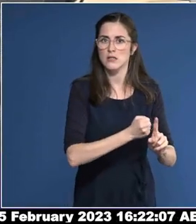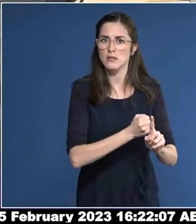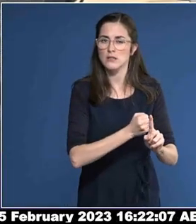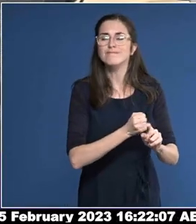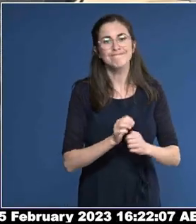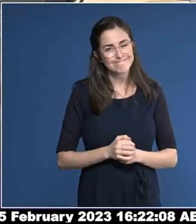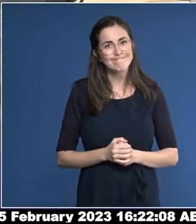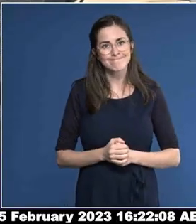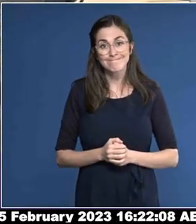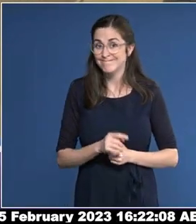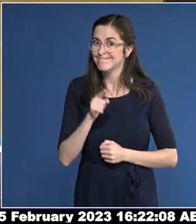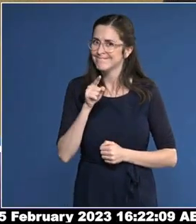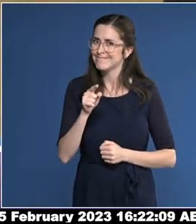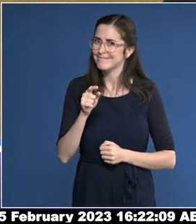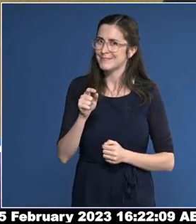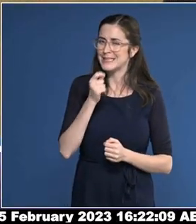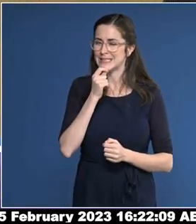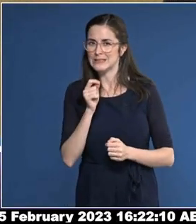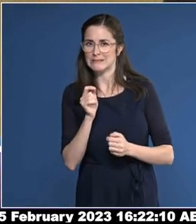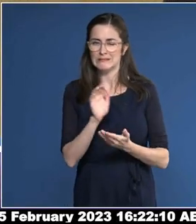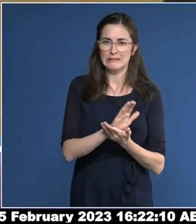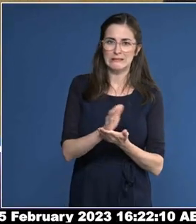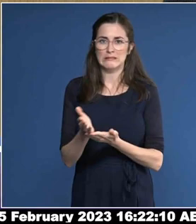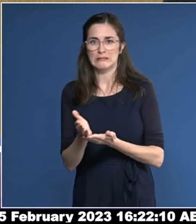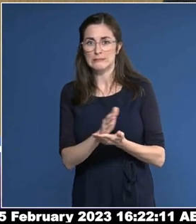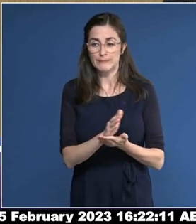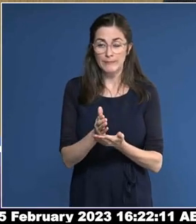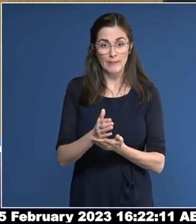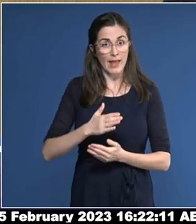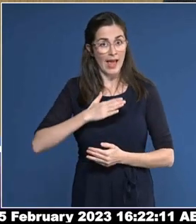In our part of the sector, we talk about advocacy in the terms of 'little a' advocacy